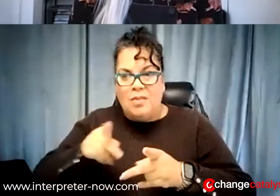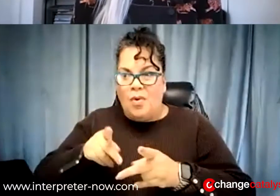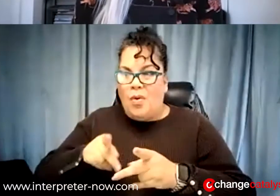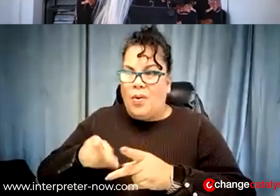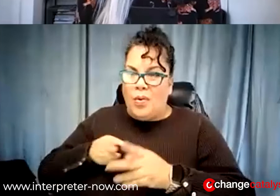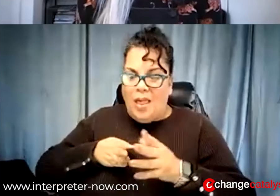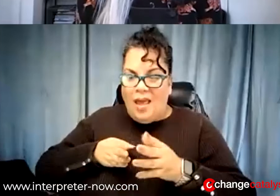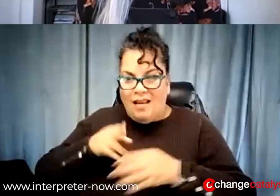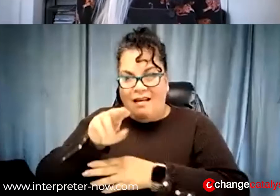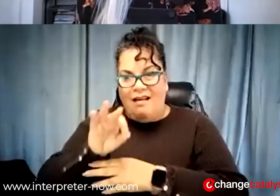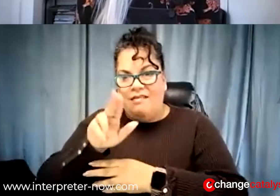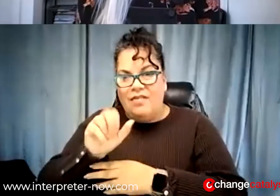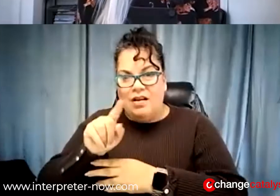to share their authentic stories.